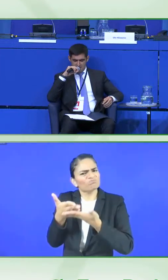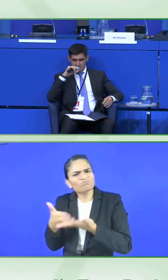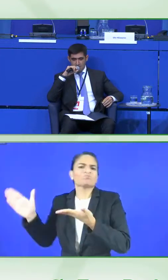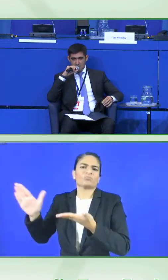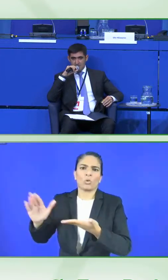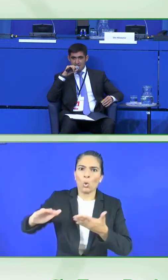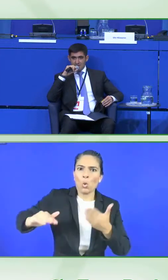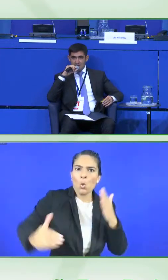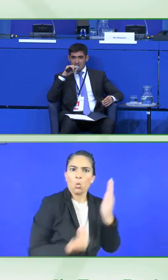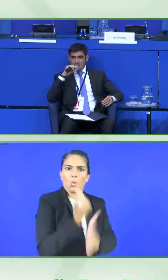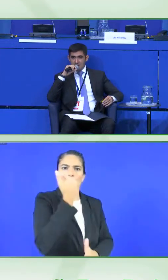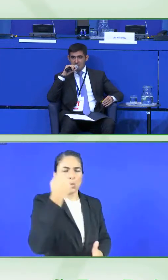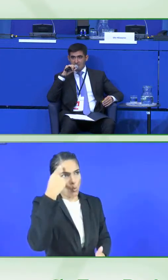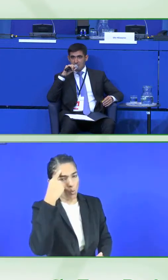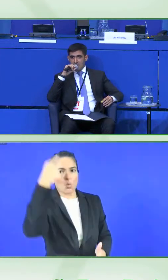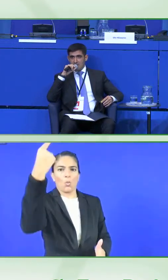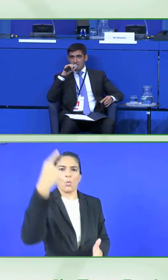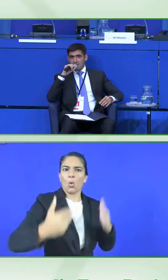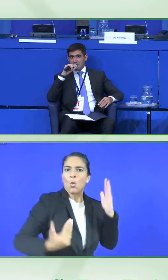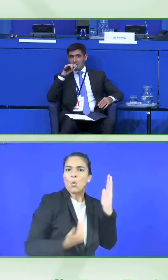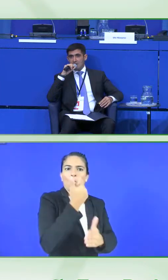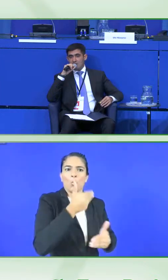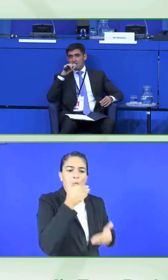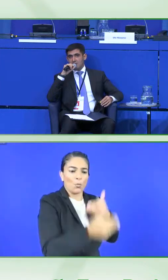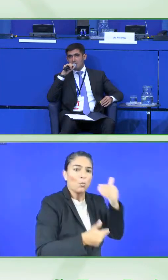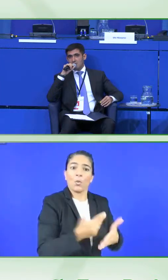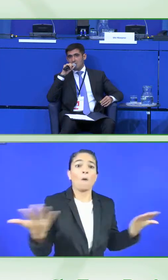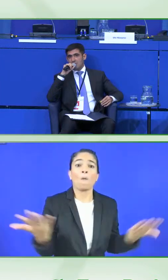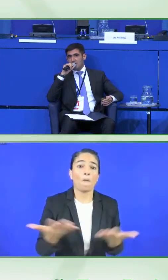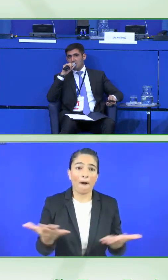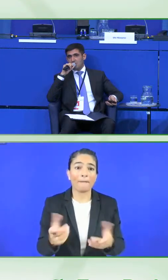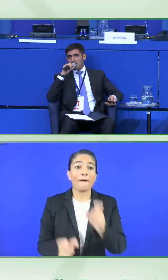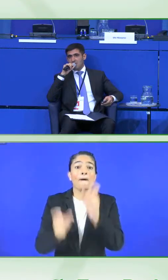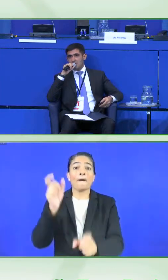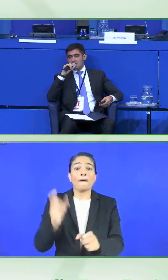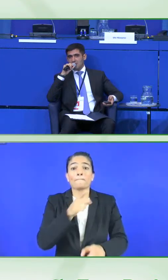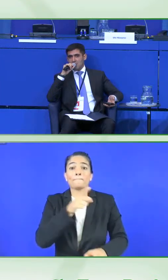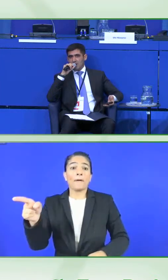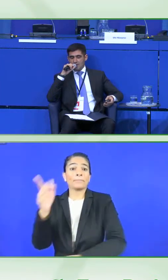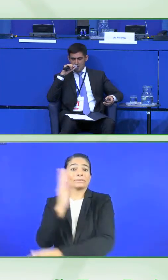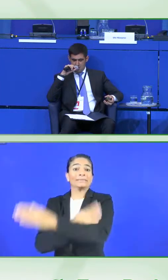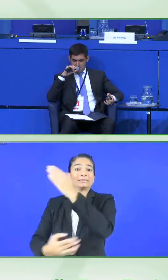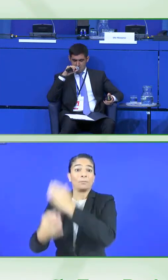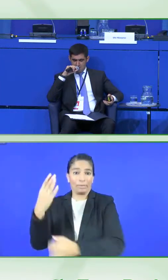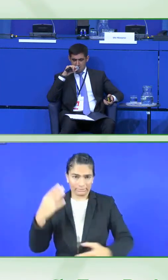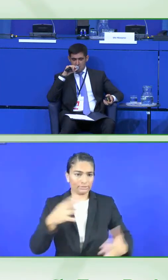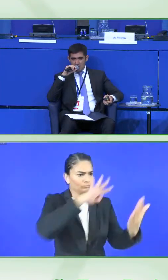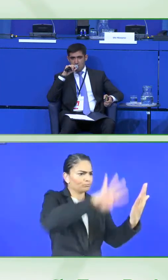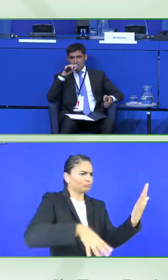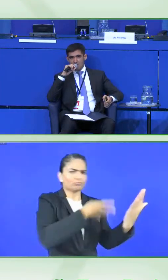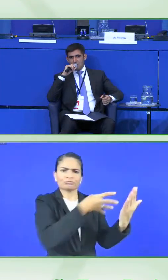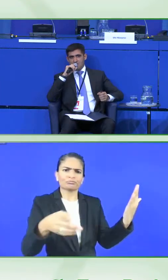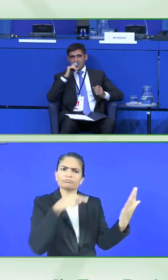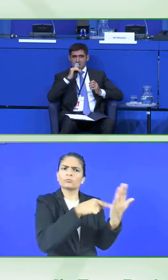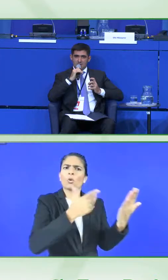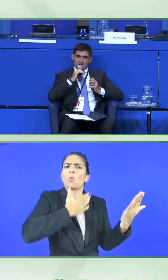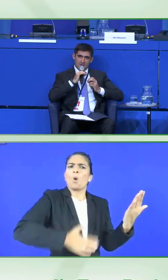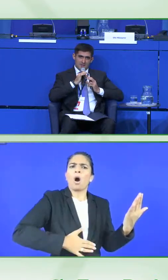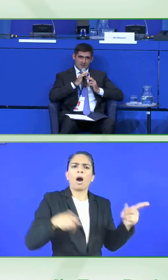system, which guarantees the sharing and use of information, enforces corporation between